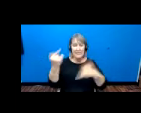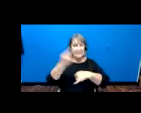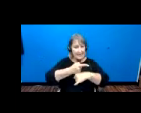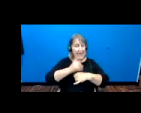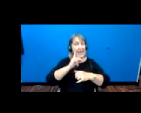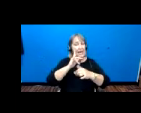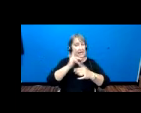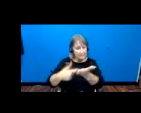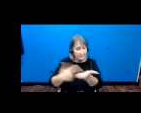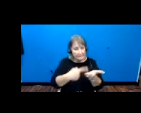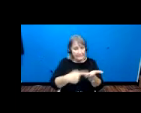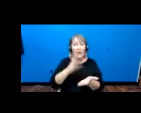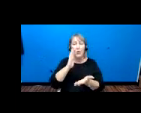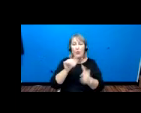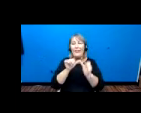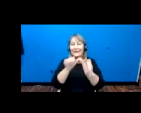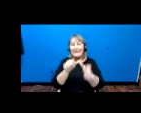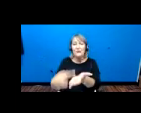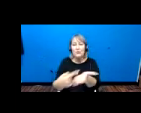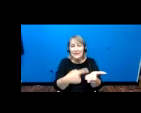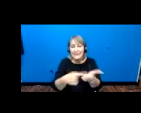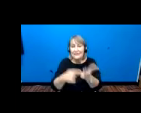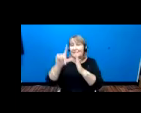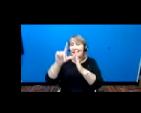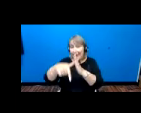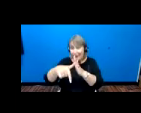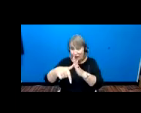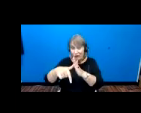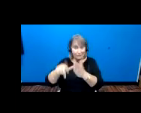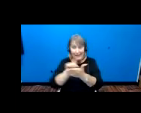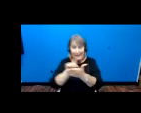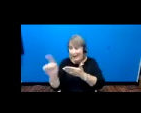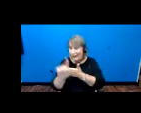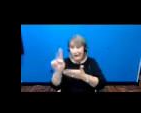and, of course, ask us questions after and well after this webinar.